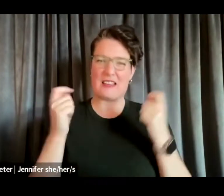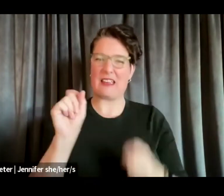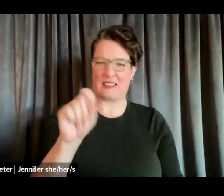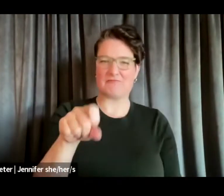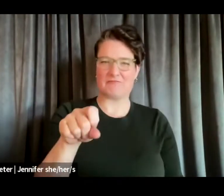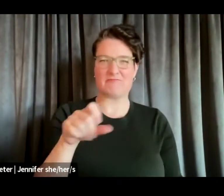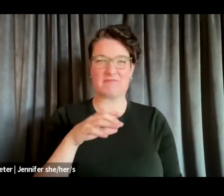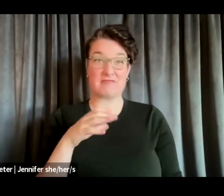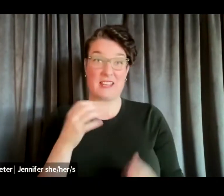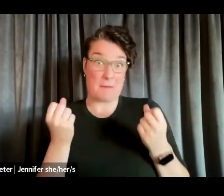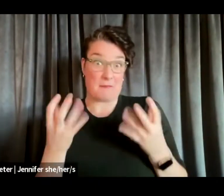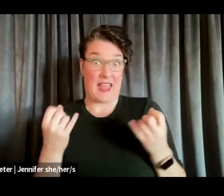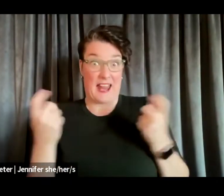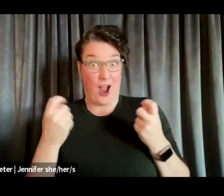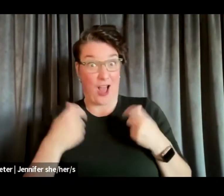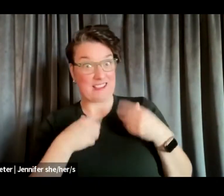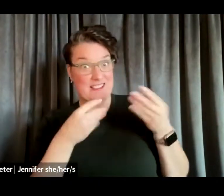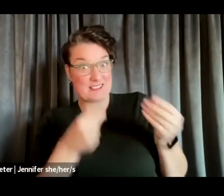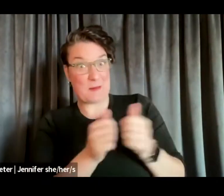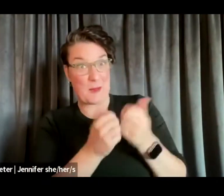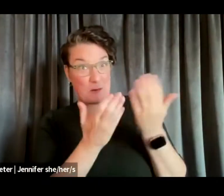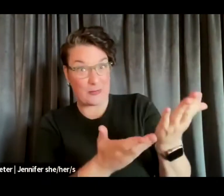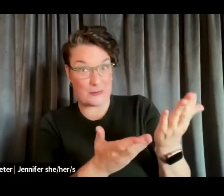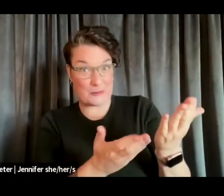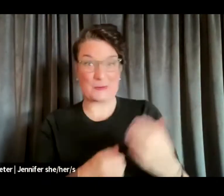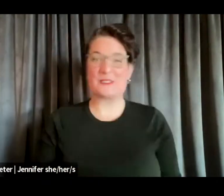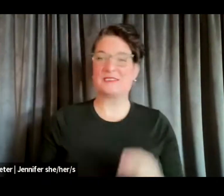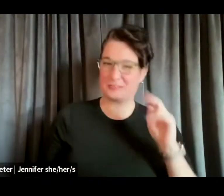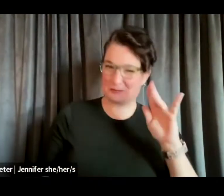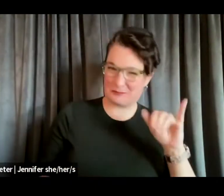many of which I've spent with you. Yeah.